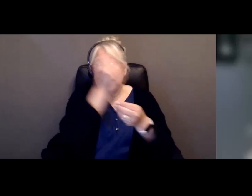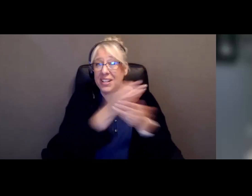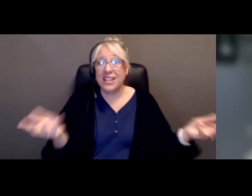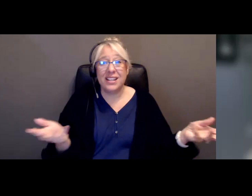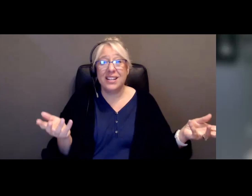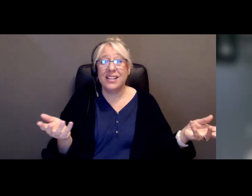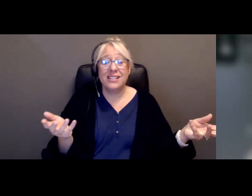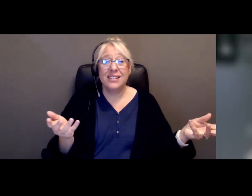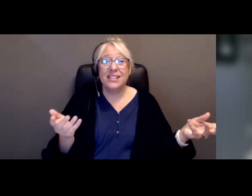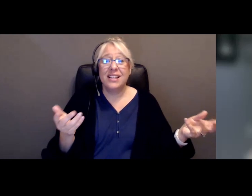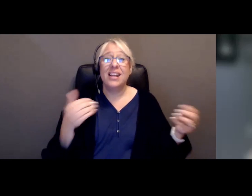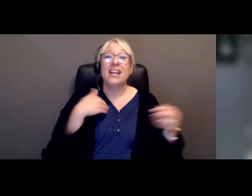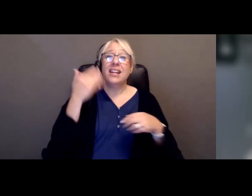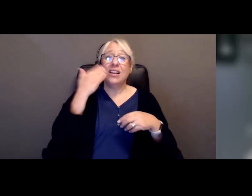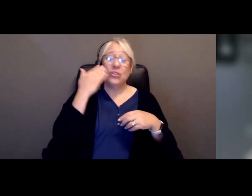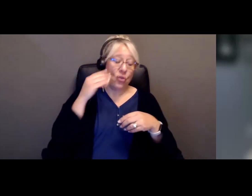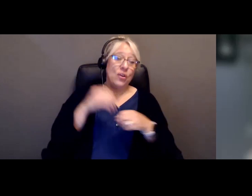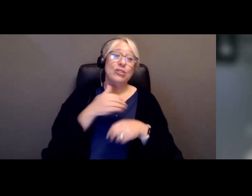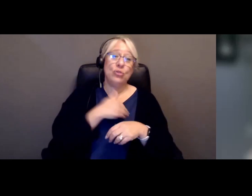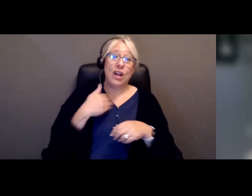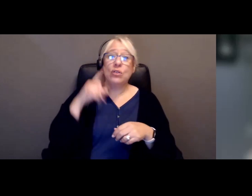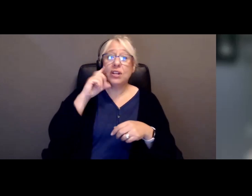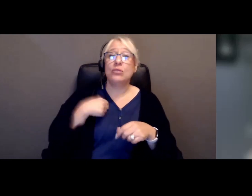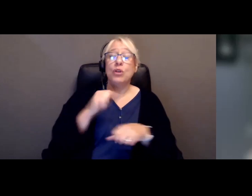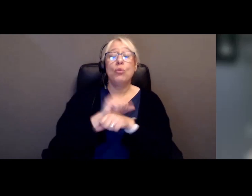did in Toronto too, because we also worked with some of the larger agencies of Toronto to get